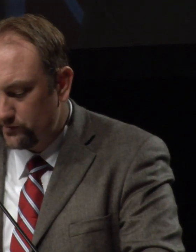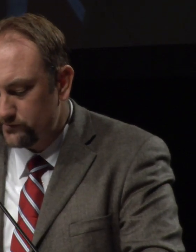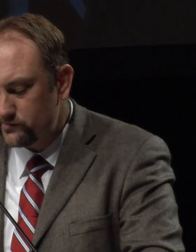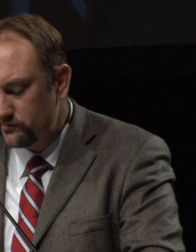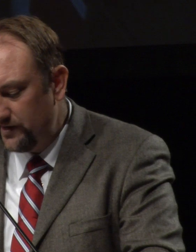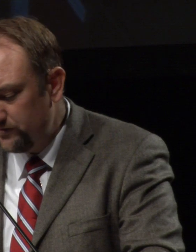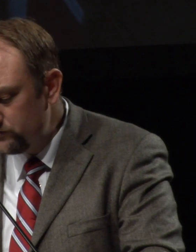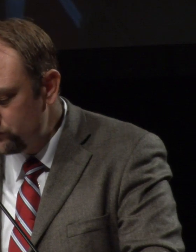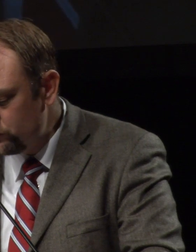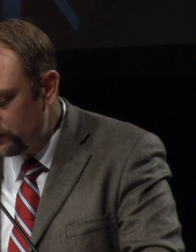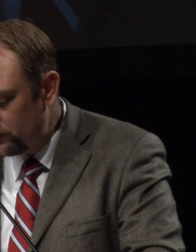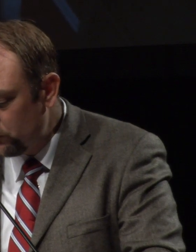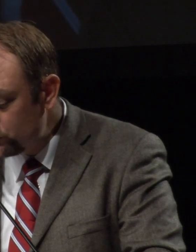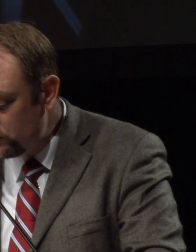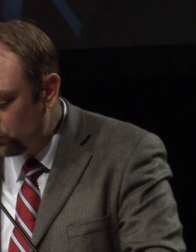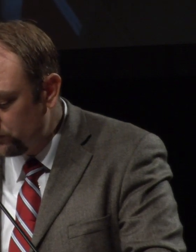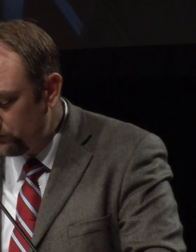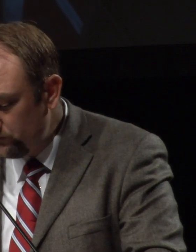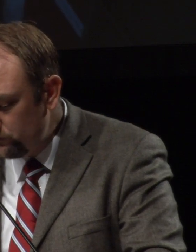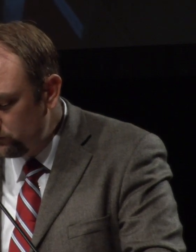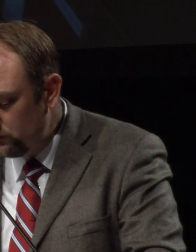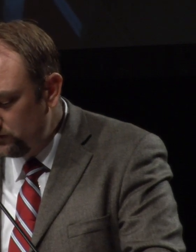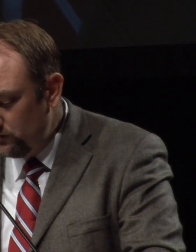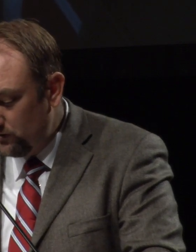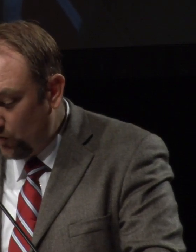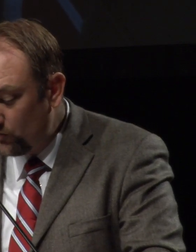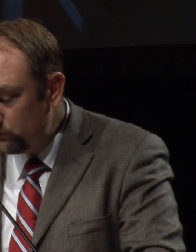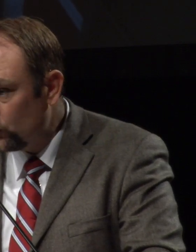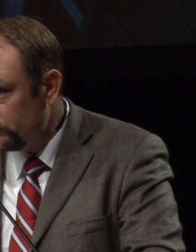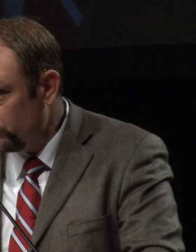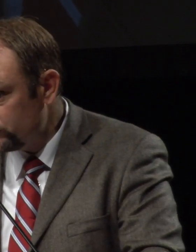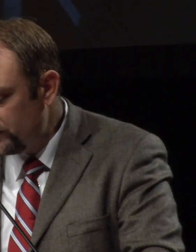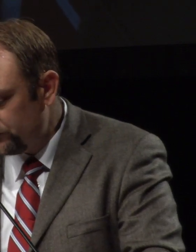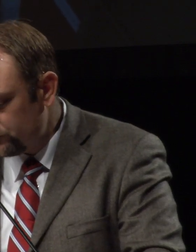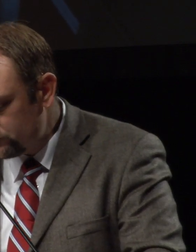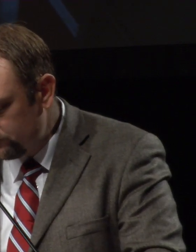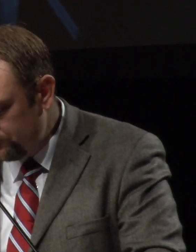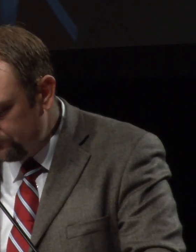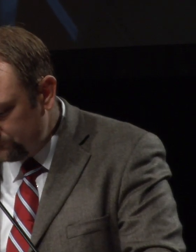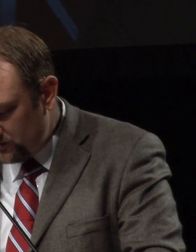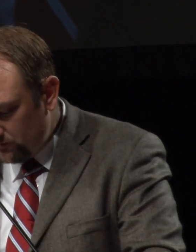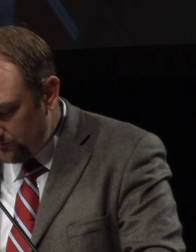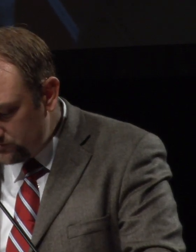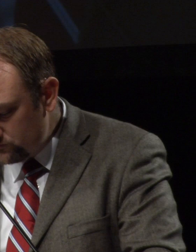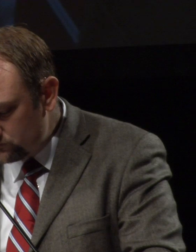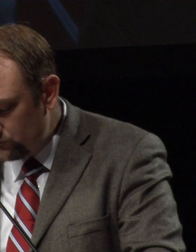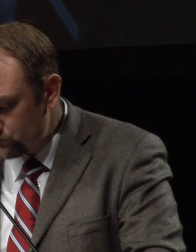YOUR CONCERNS AND THE ISSUES THAT ARE MOST IMPORTANT TO YOU ARE IMPORTANT TO YOUR SENATORS;